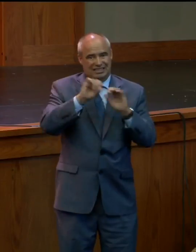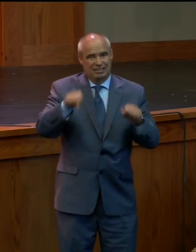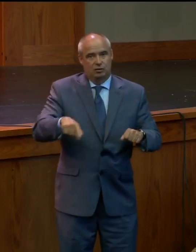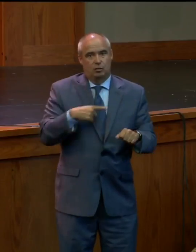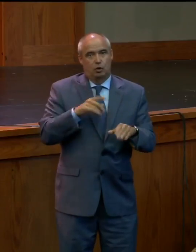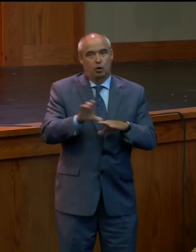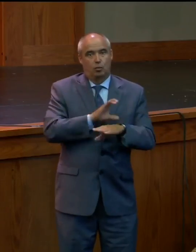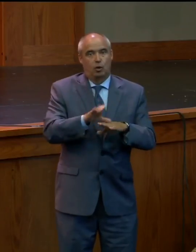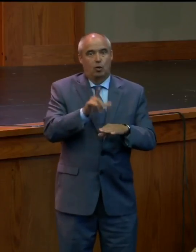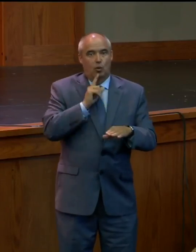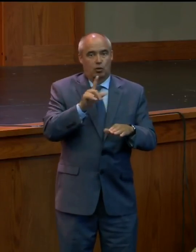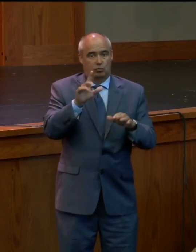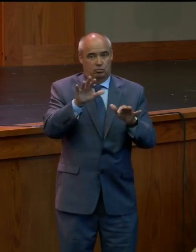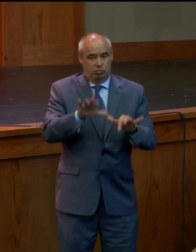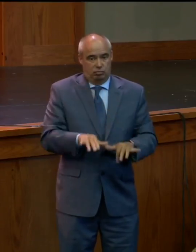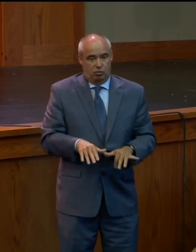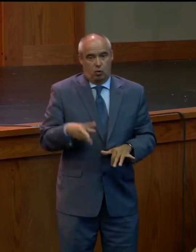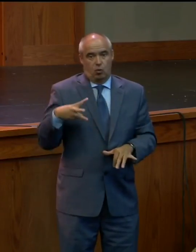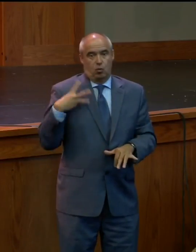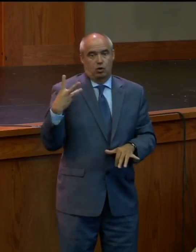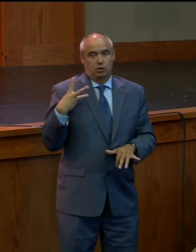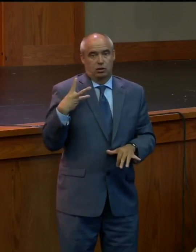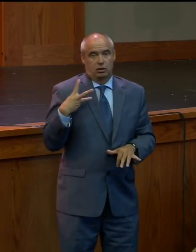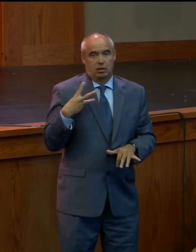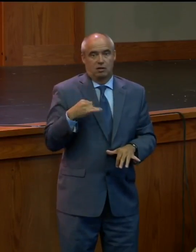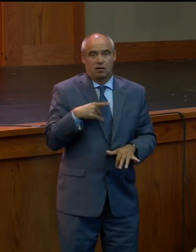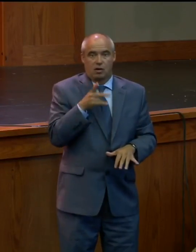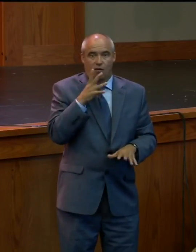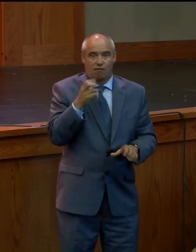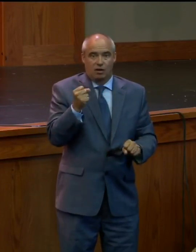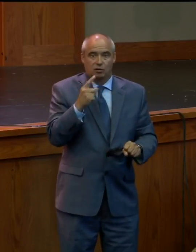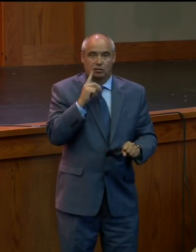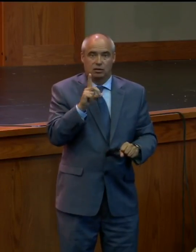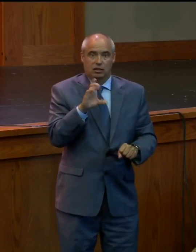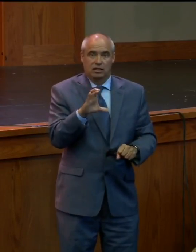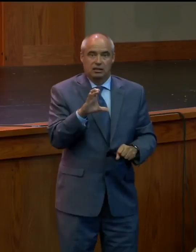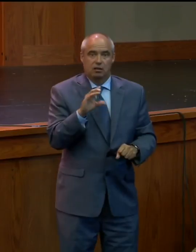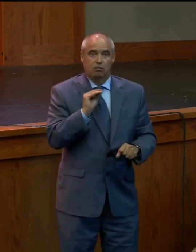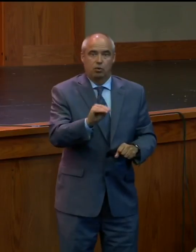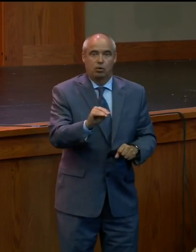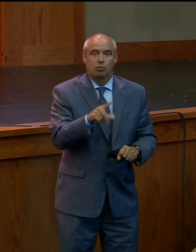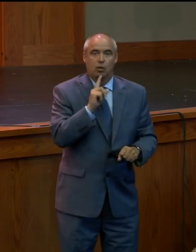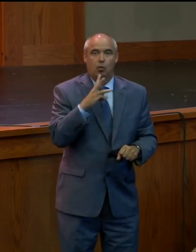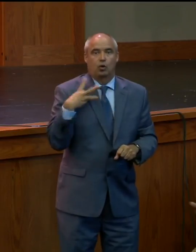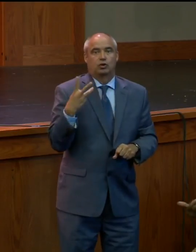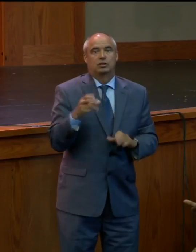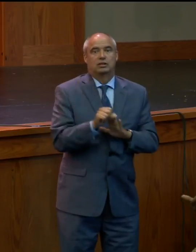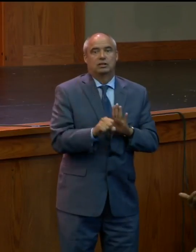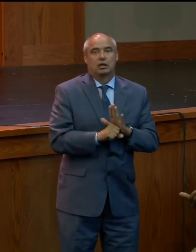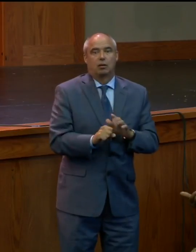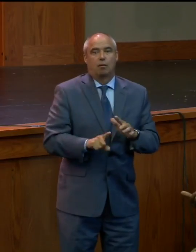BUT WHAT I WANTED TO SAY IS RIGHT NOW A BILL WAS JUST